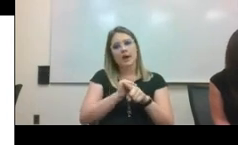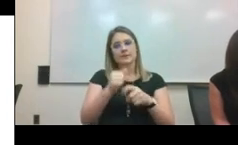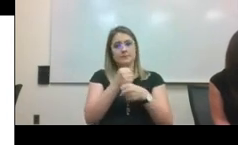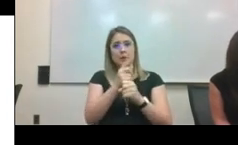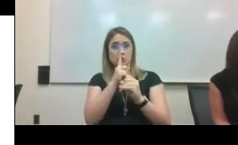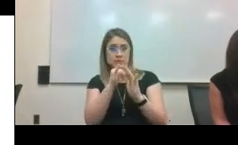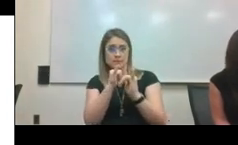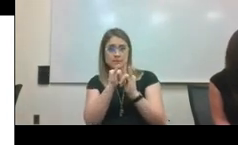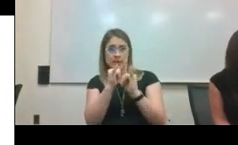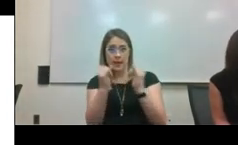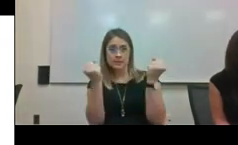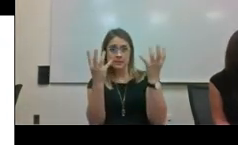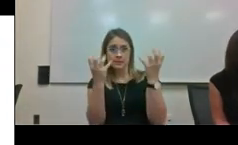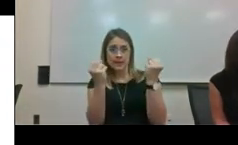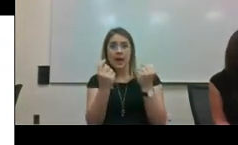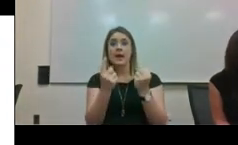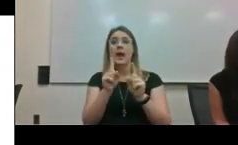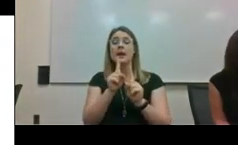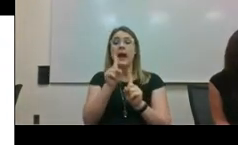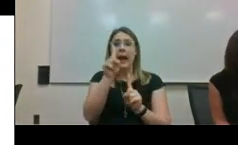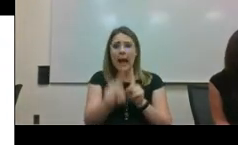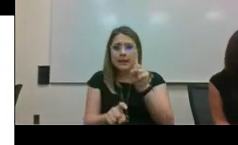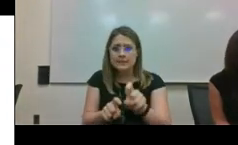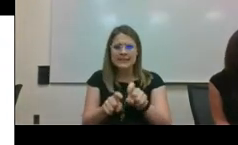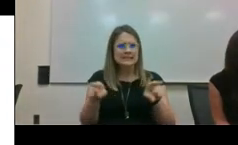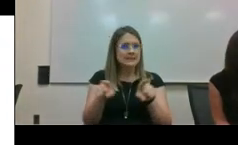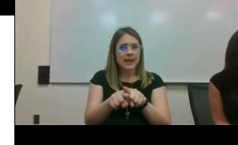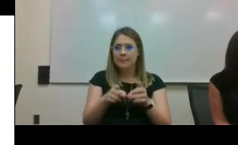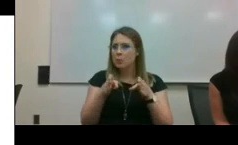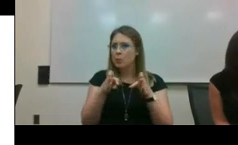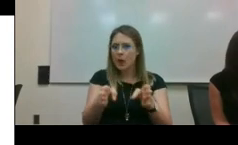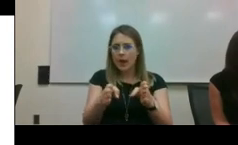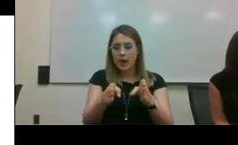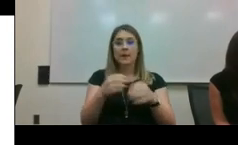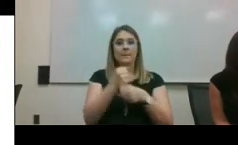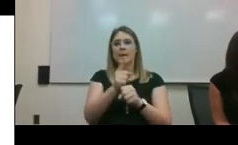And asking questions in the same way to be able to ensure it was both relevant for the students